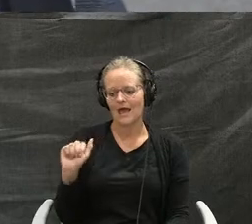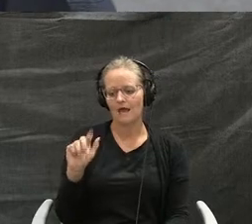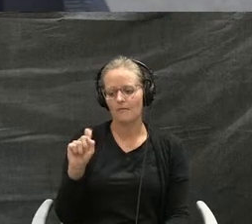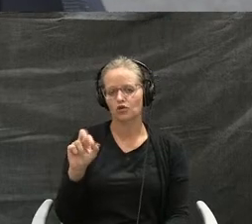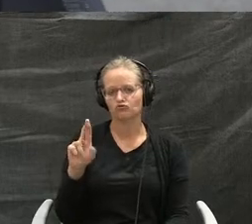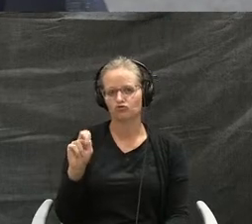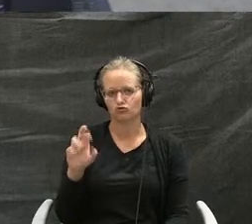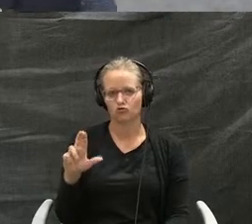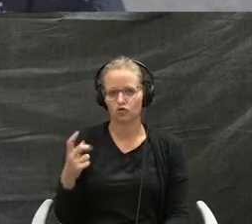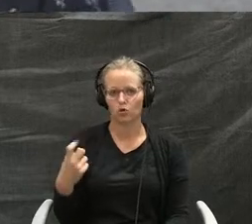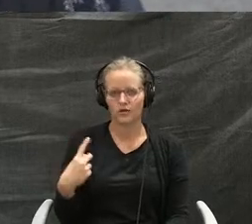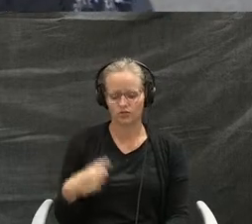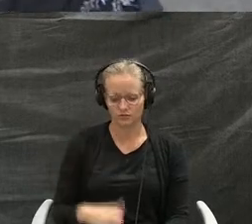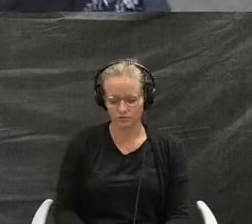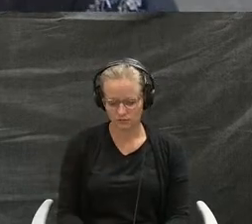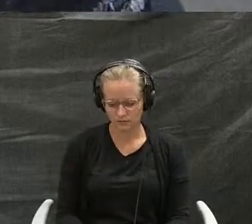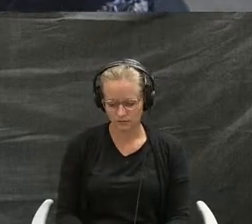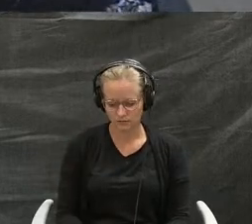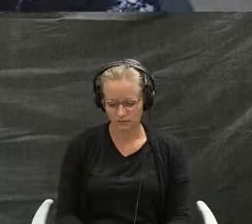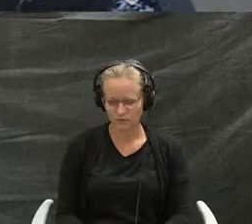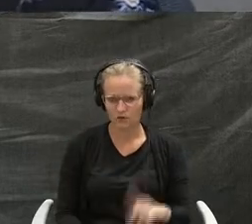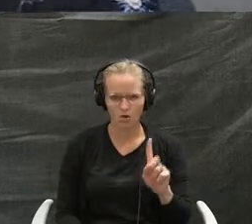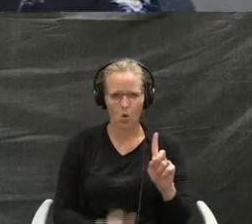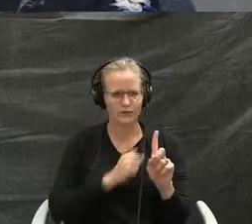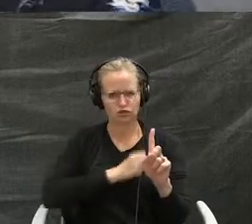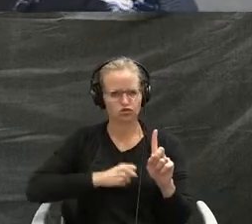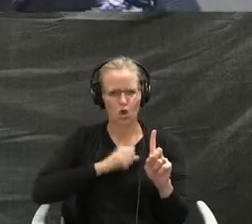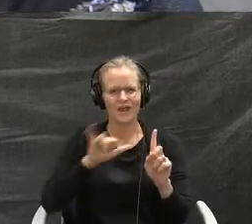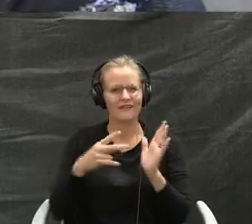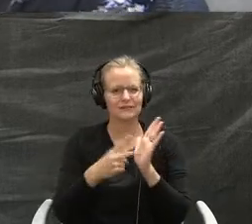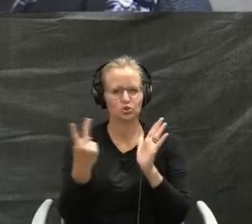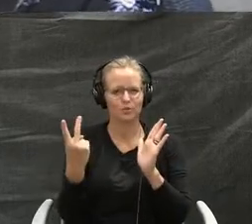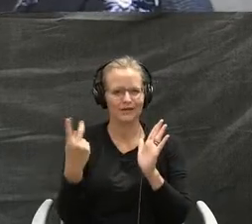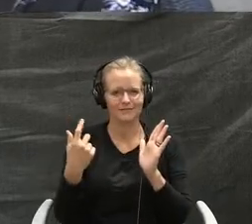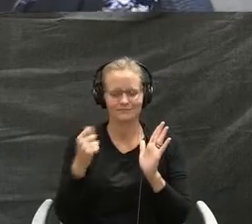Actually, I apologize that is a duplicate, so I will not read that again.